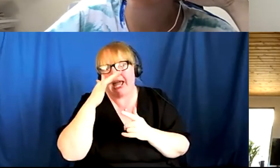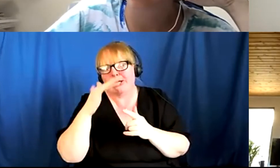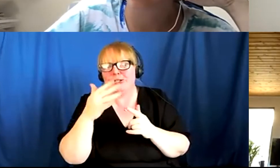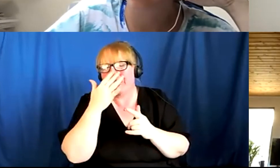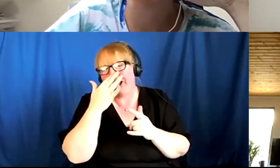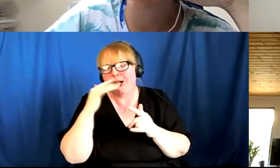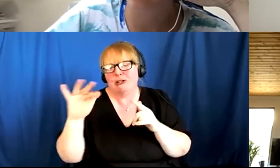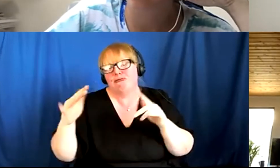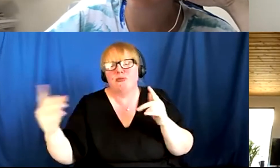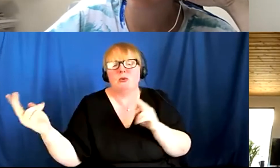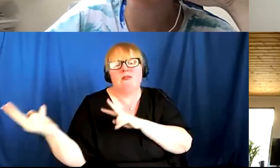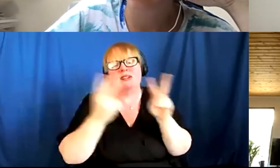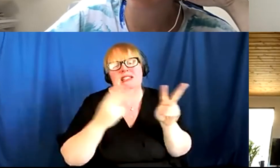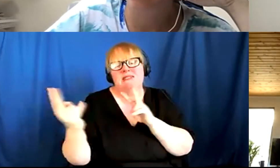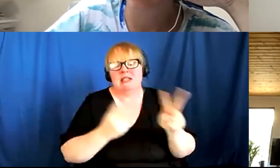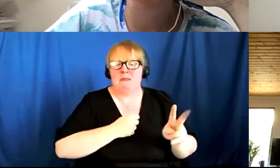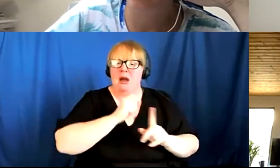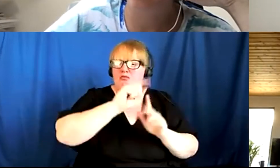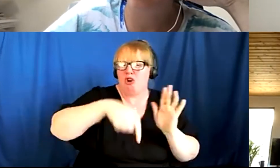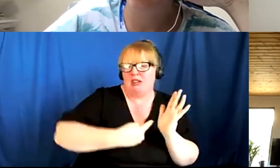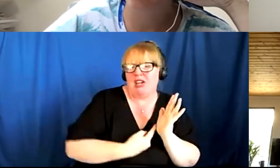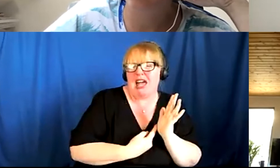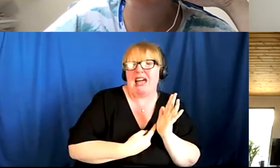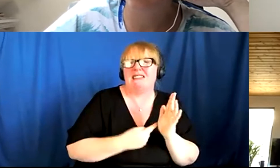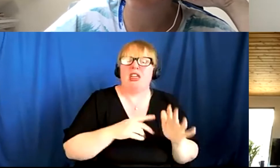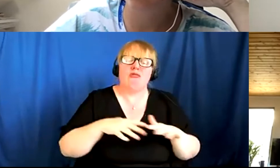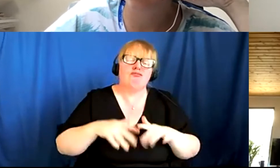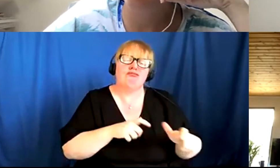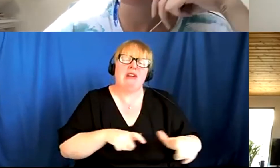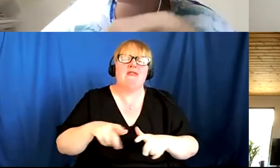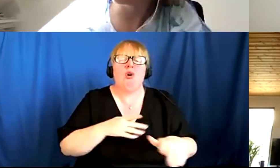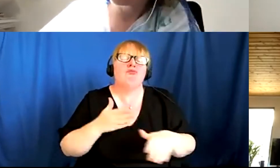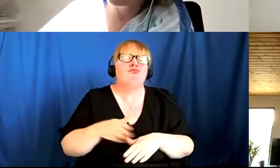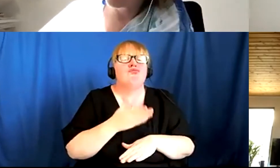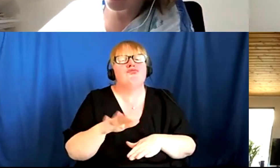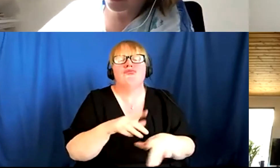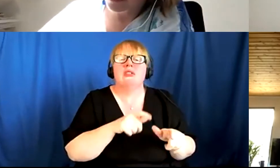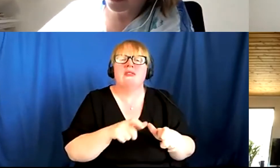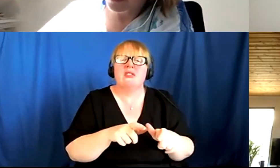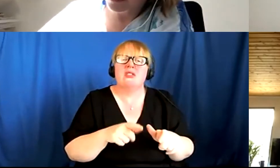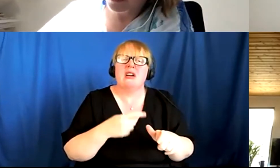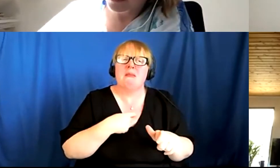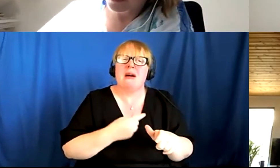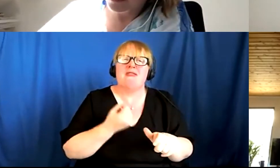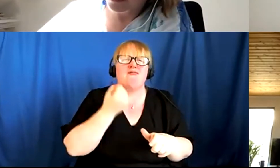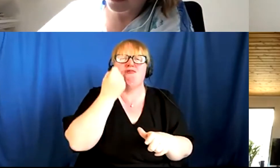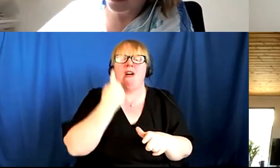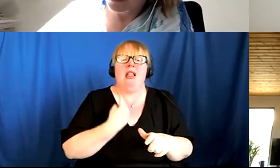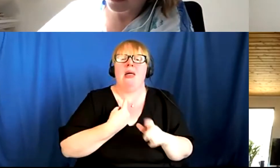kind of not giving so much thought about the impact, or the kind of ripples out from those works afterwards.